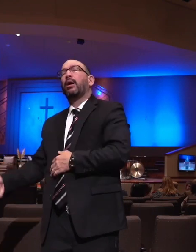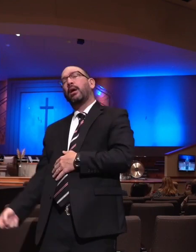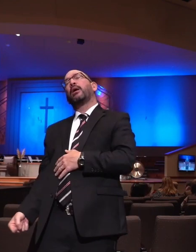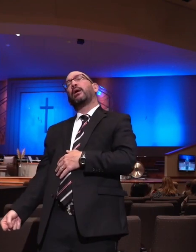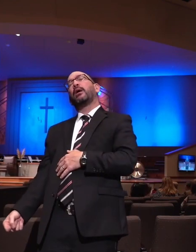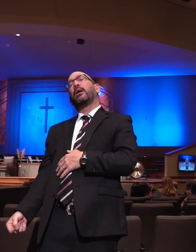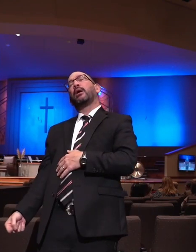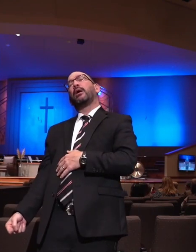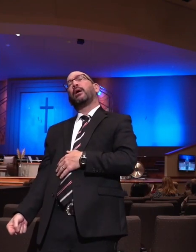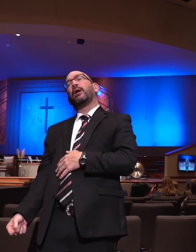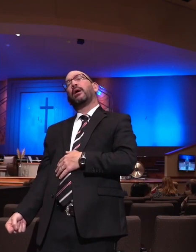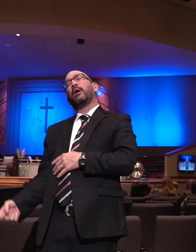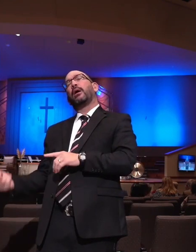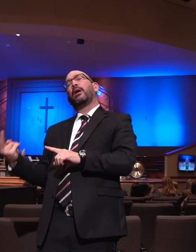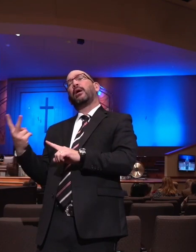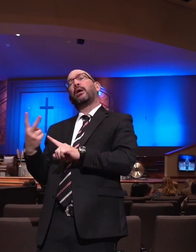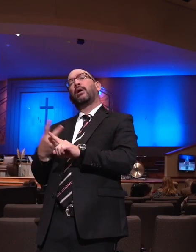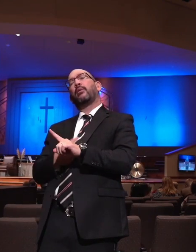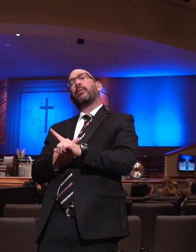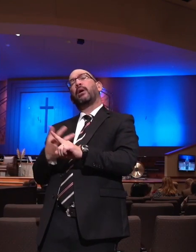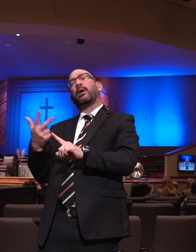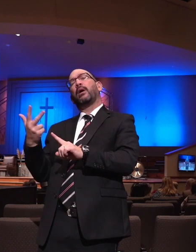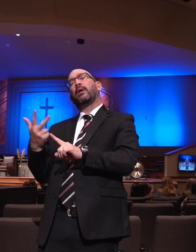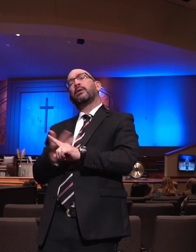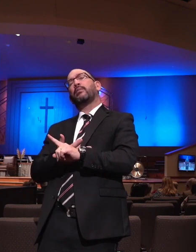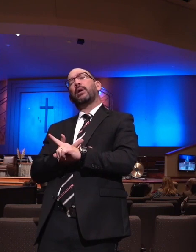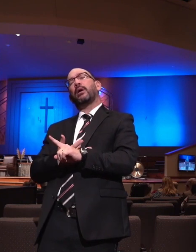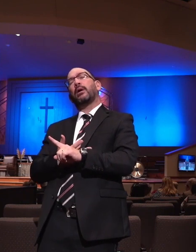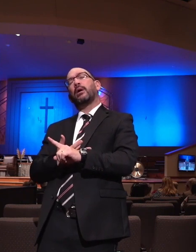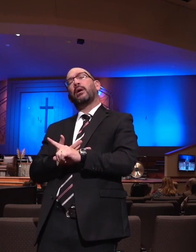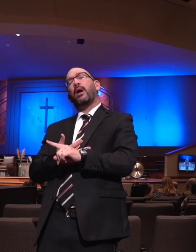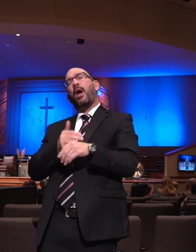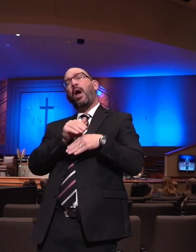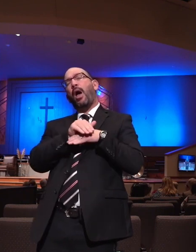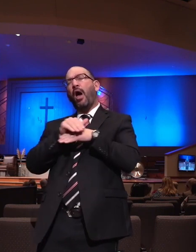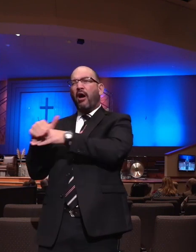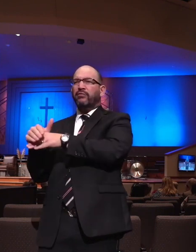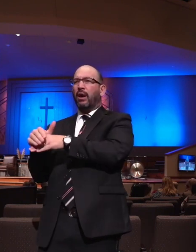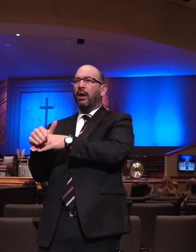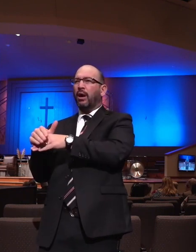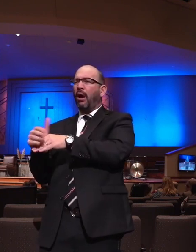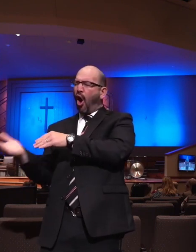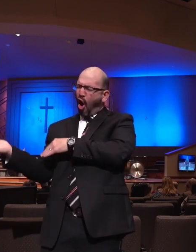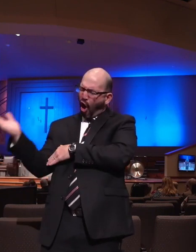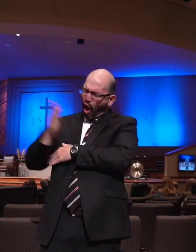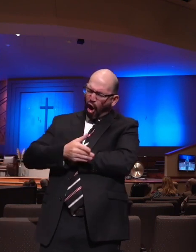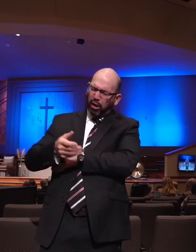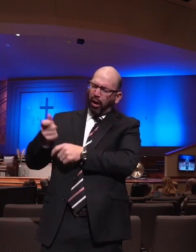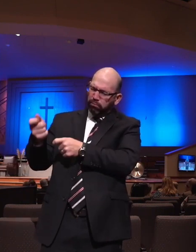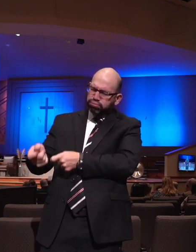of 2004 on August 29 2005